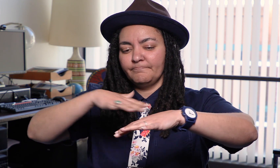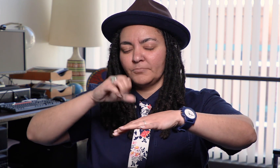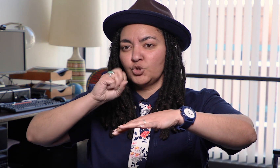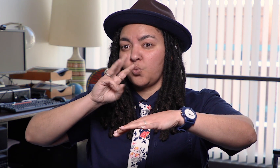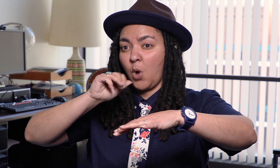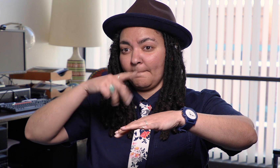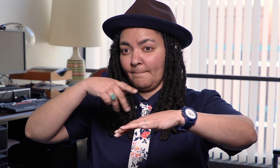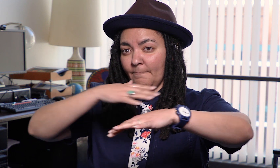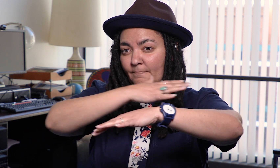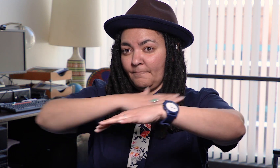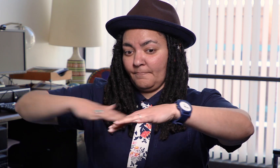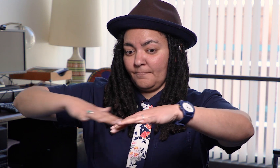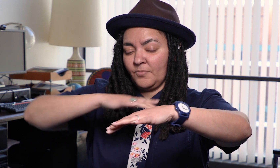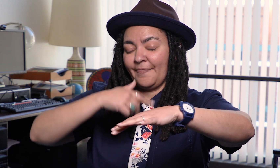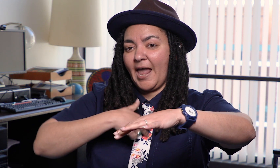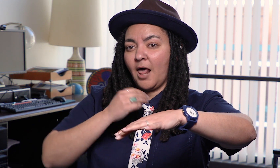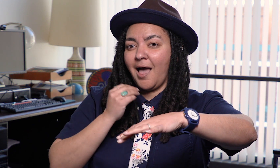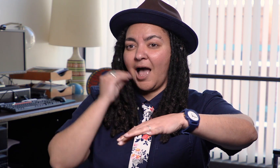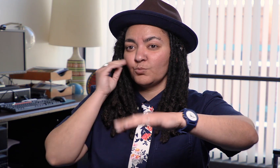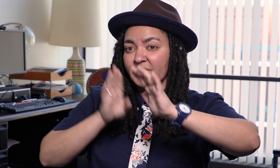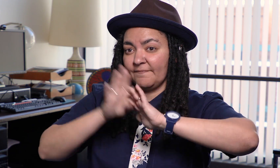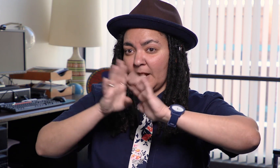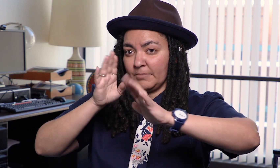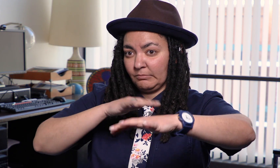there is a swamp right next to a new housing development.